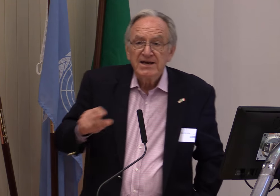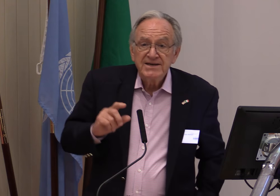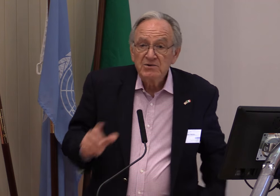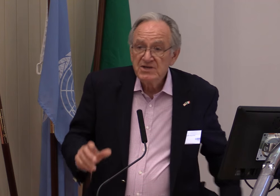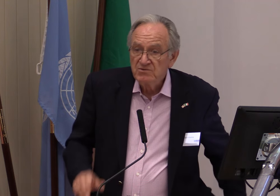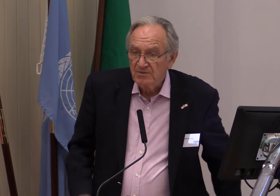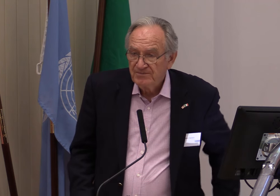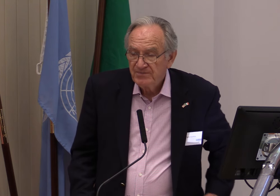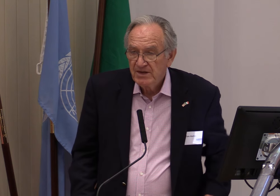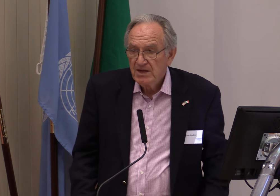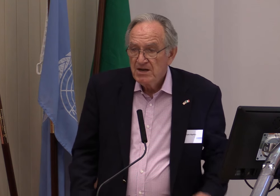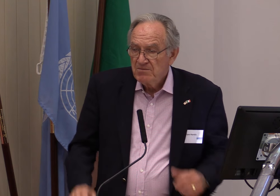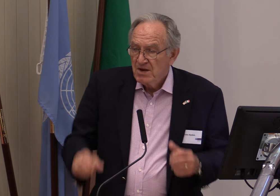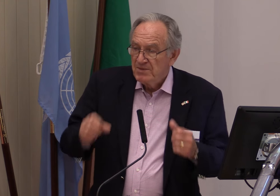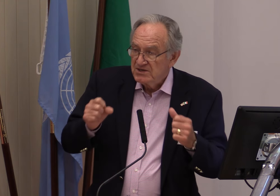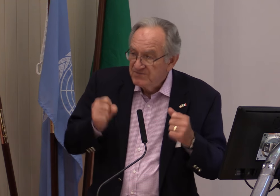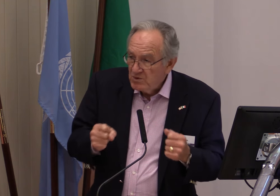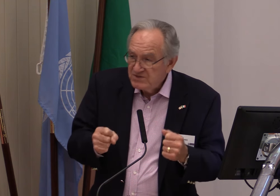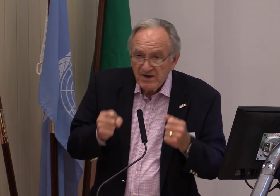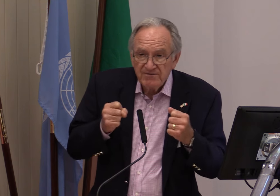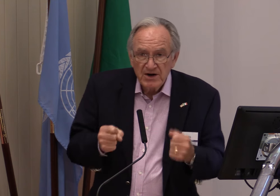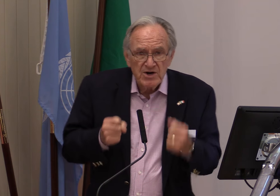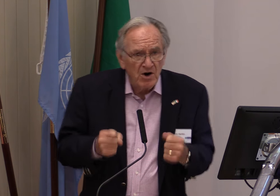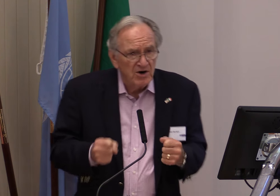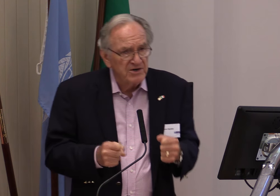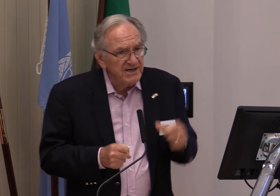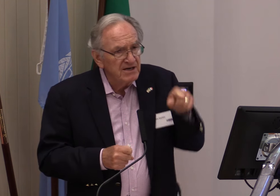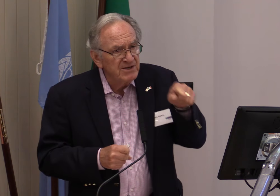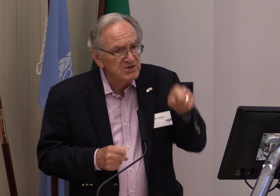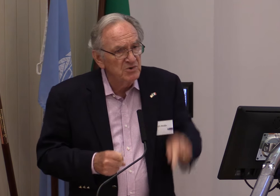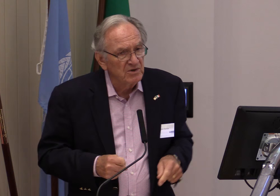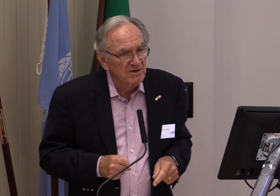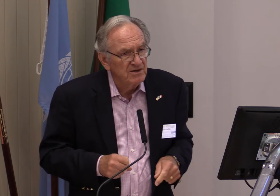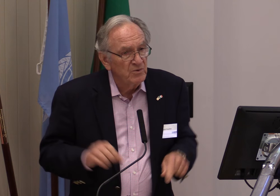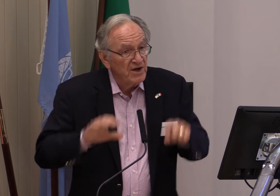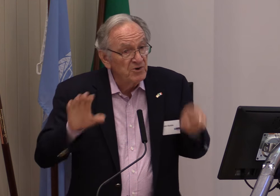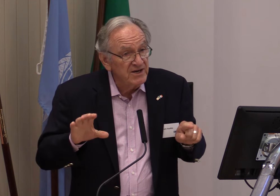He had Down Syndrome, but his folks fought very hard to get him into school with other